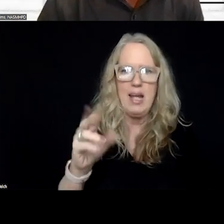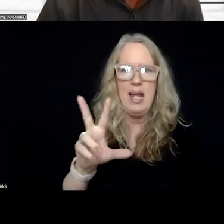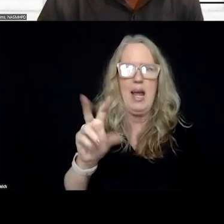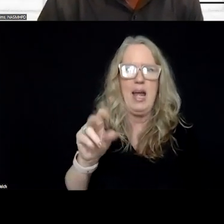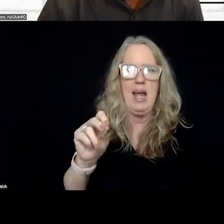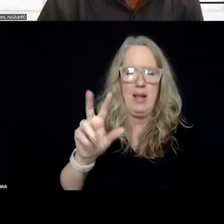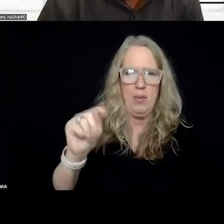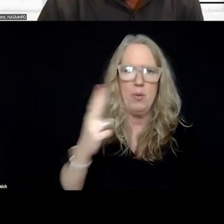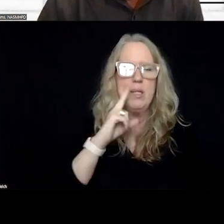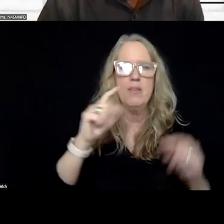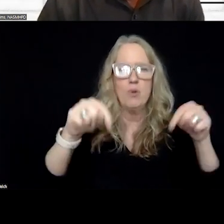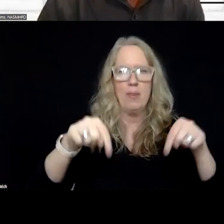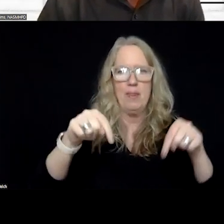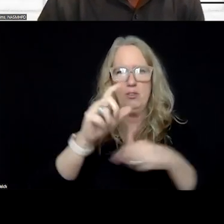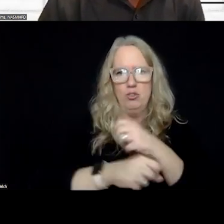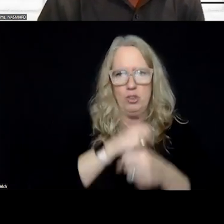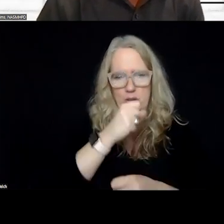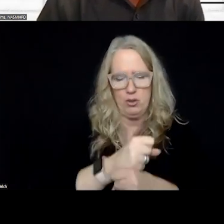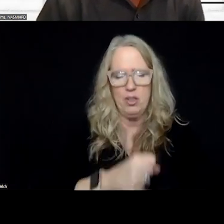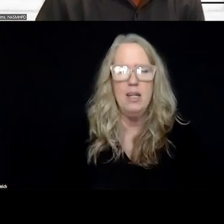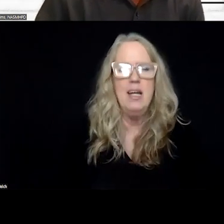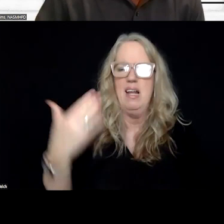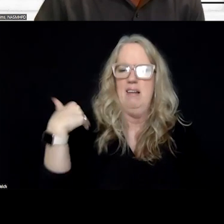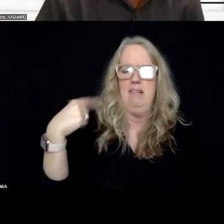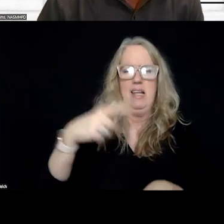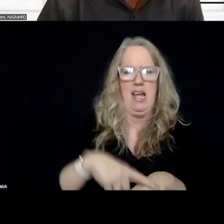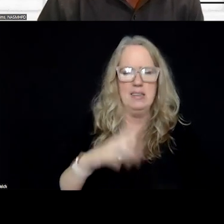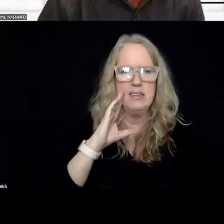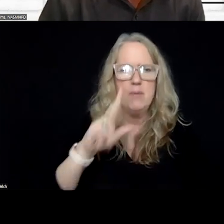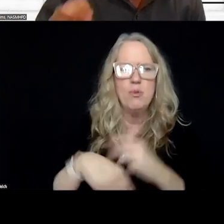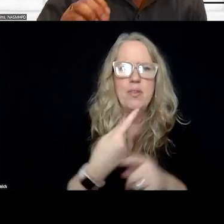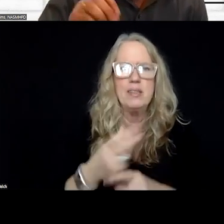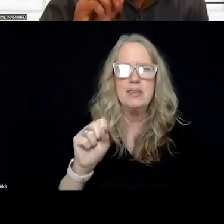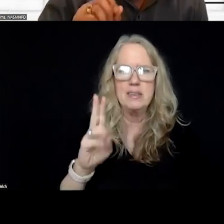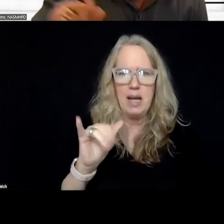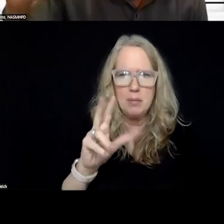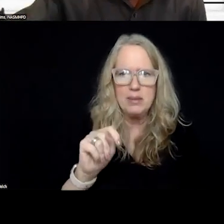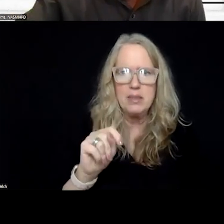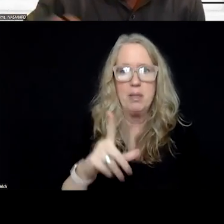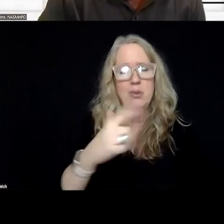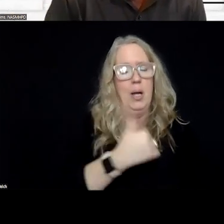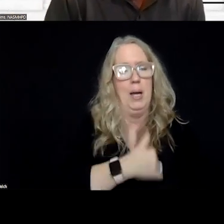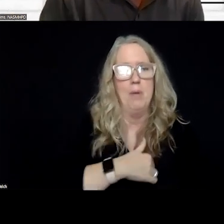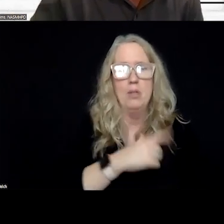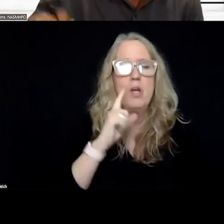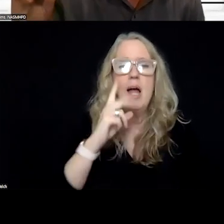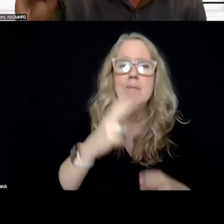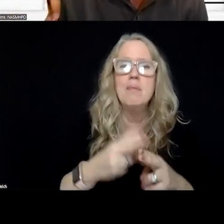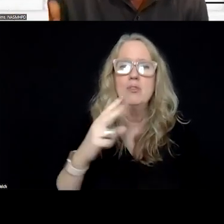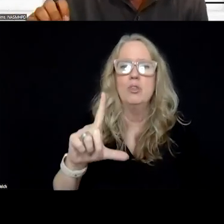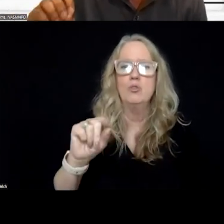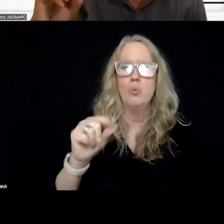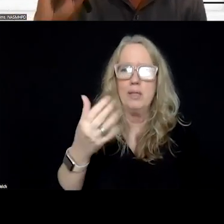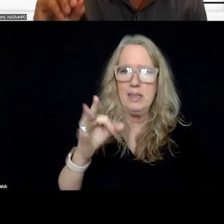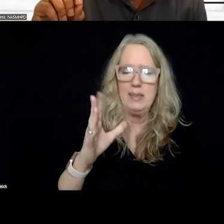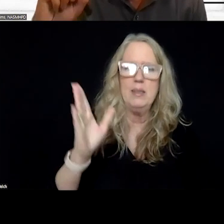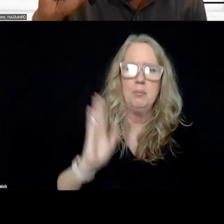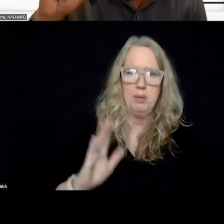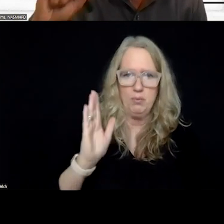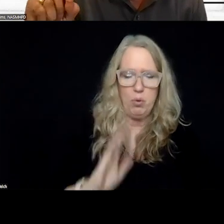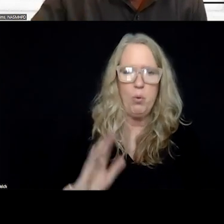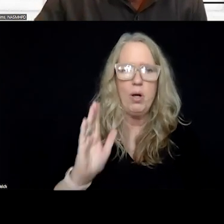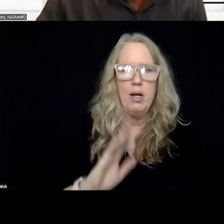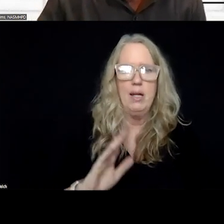OF THIS YEAR. THIS IS WHERE IT WAS DONE THROUGH THE SUMMIT IN